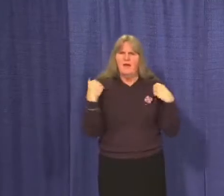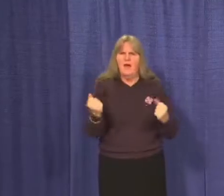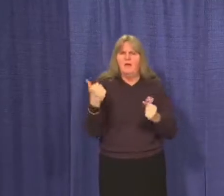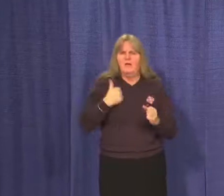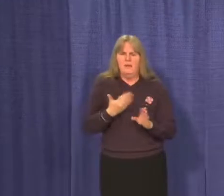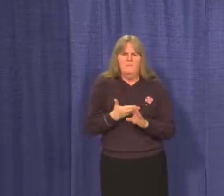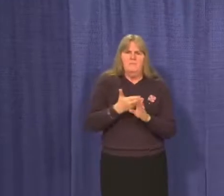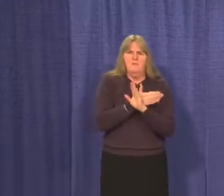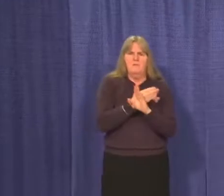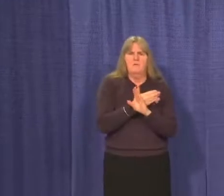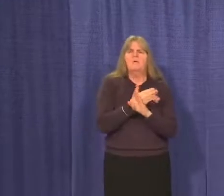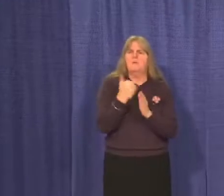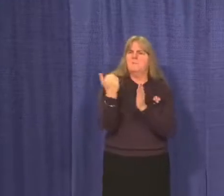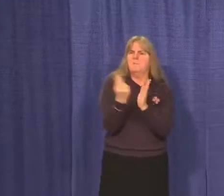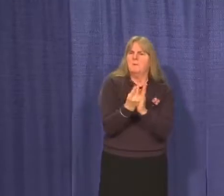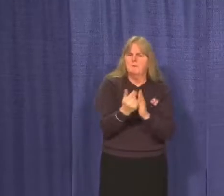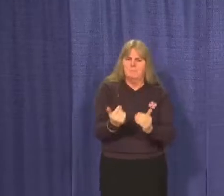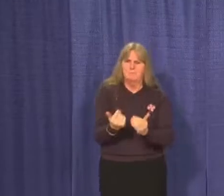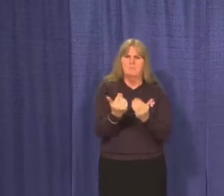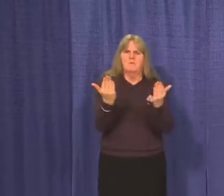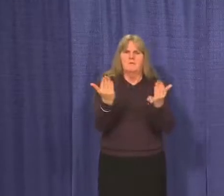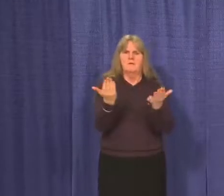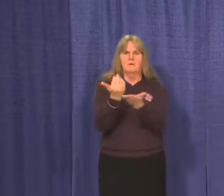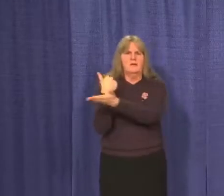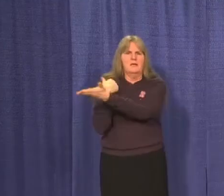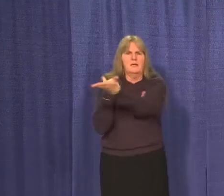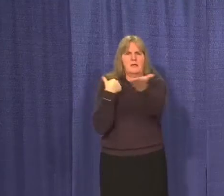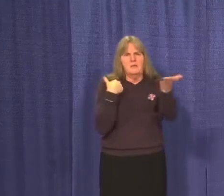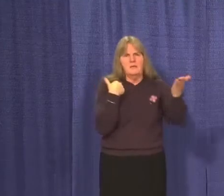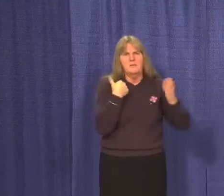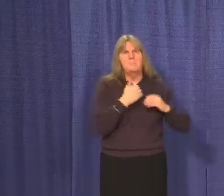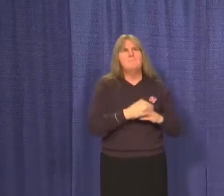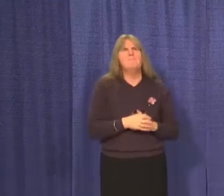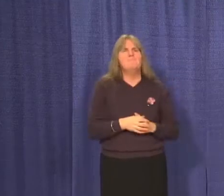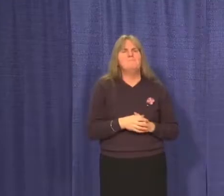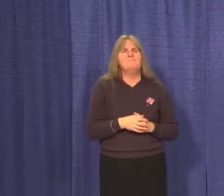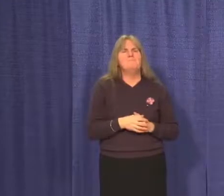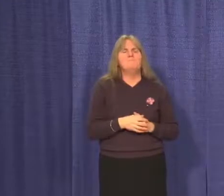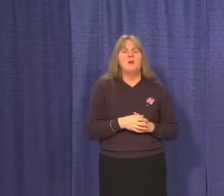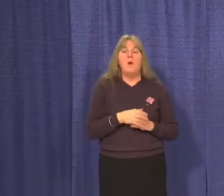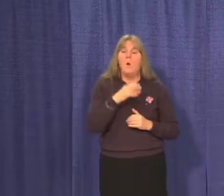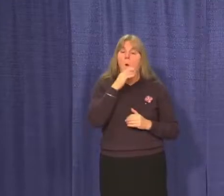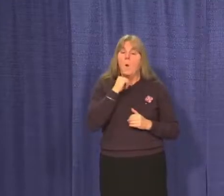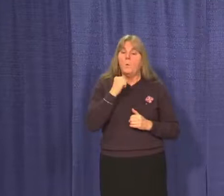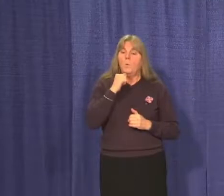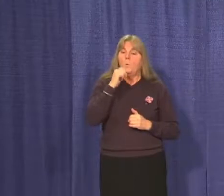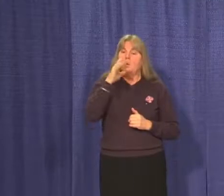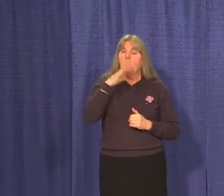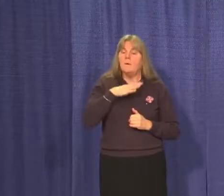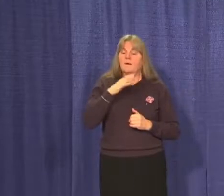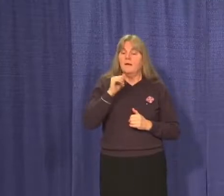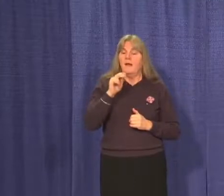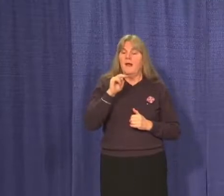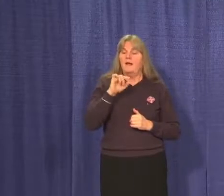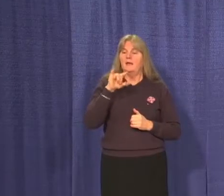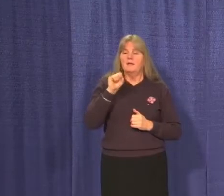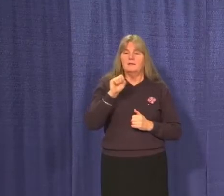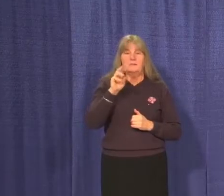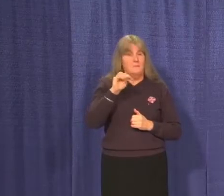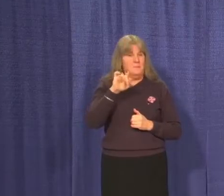Canada before being distributed to the public. And as our Elder Agnes Mills said last week, we would not be